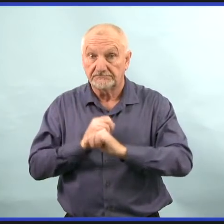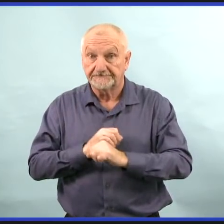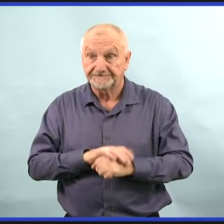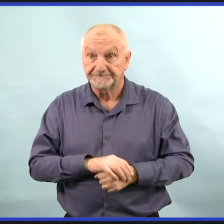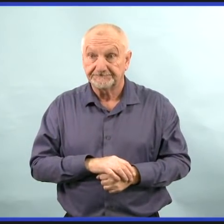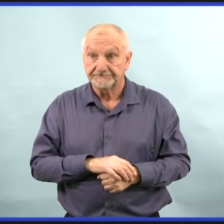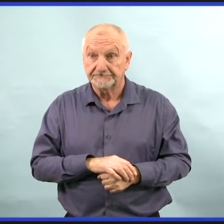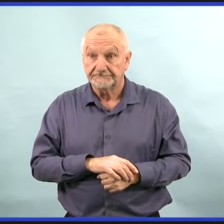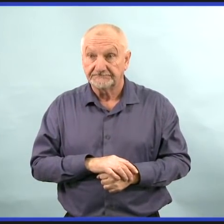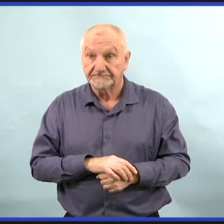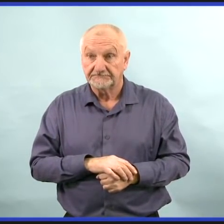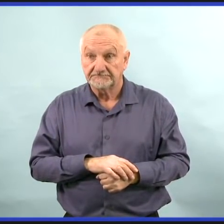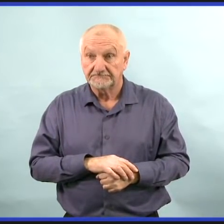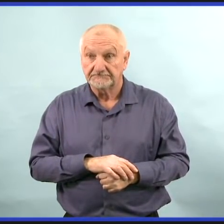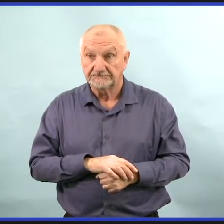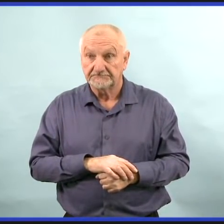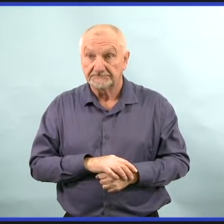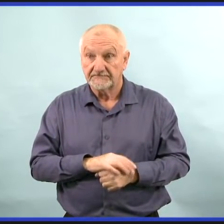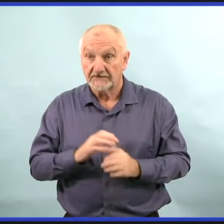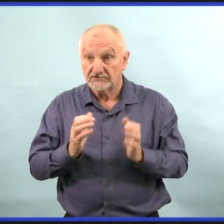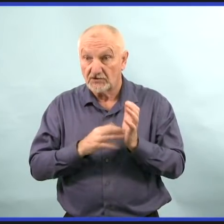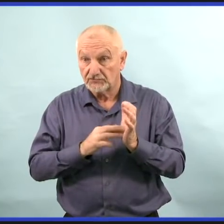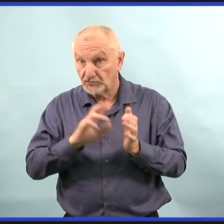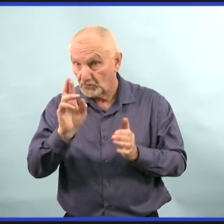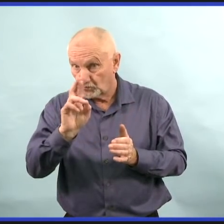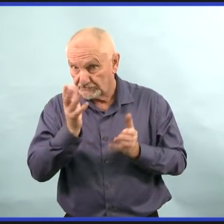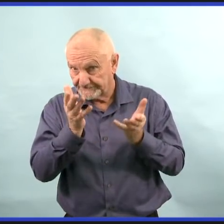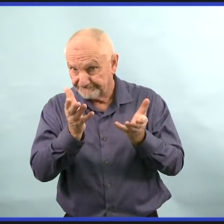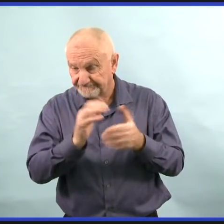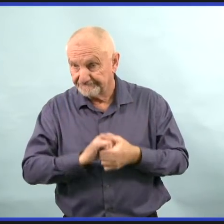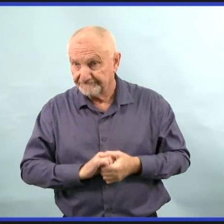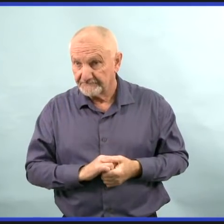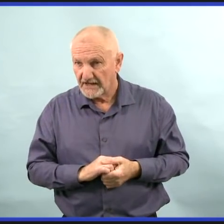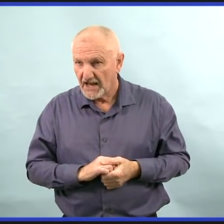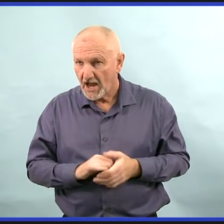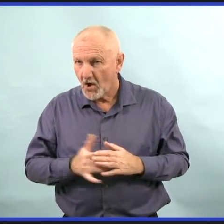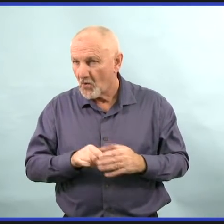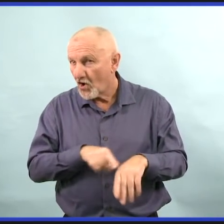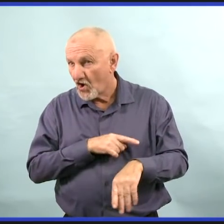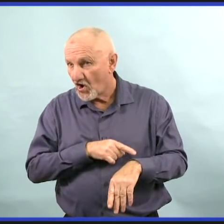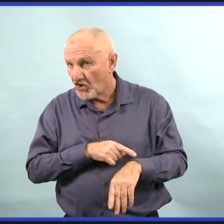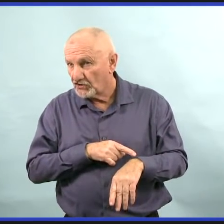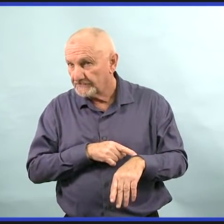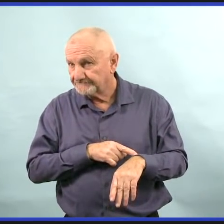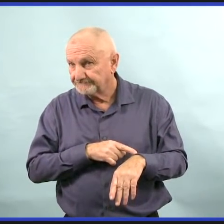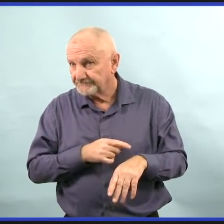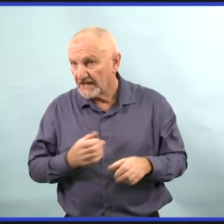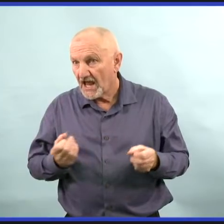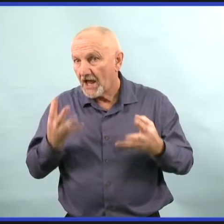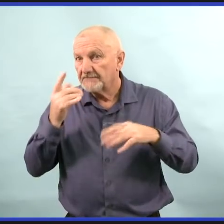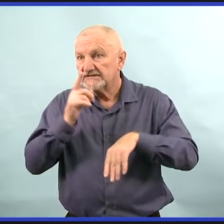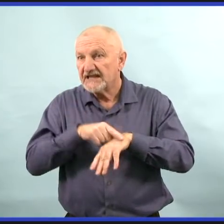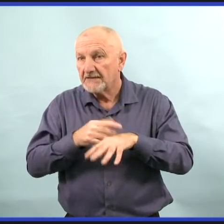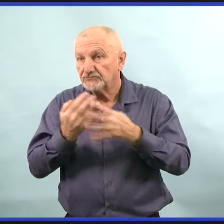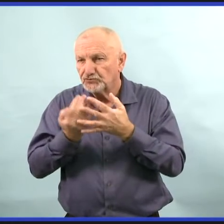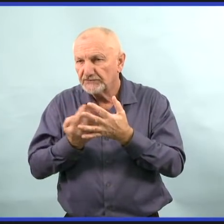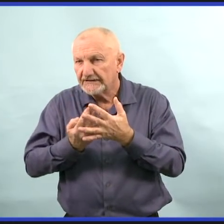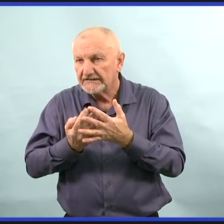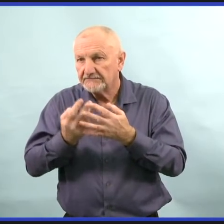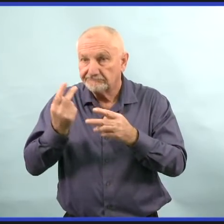just wondering how long does it take um to sequence for the omicron variant